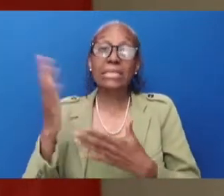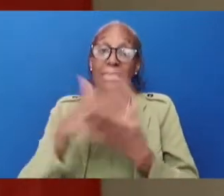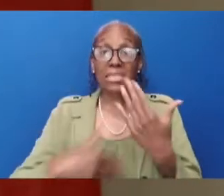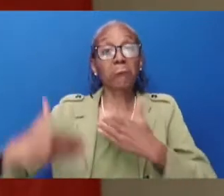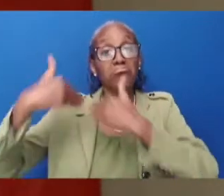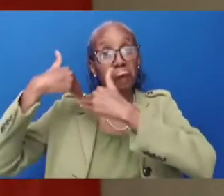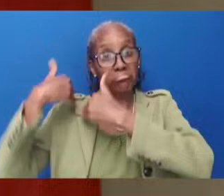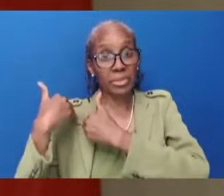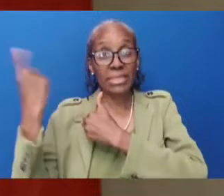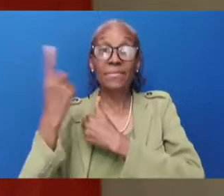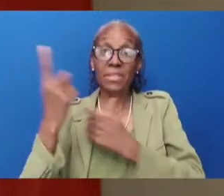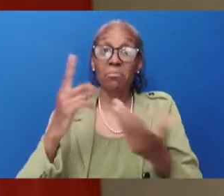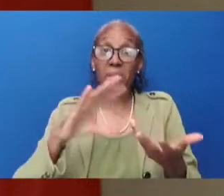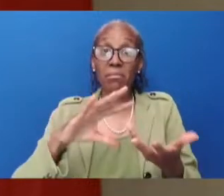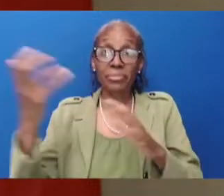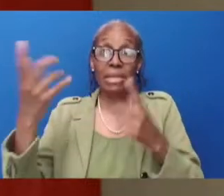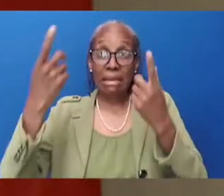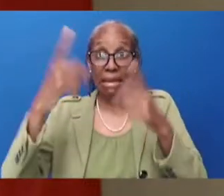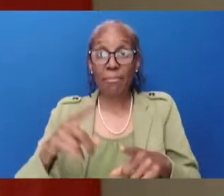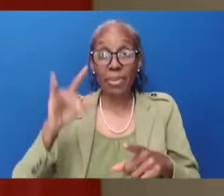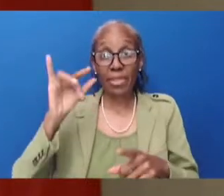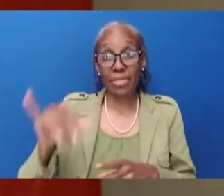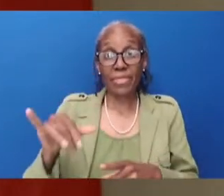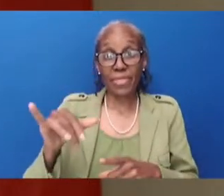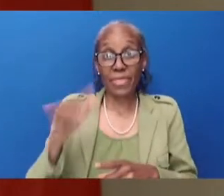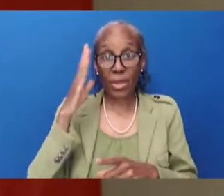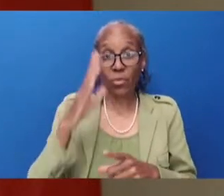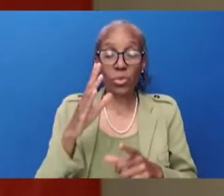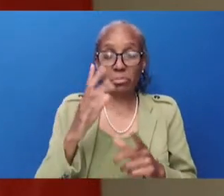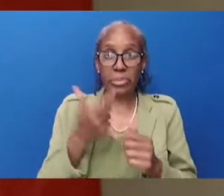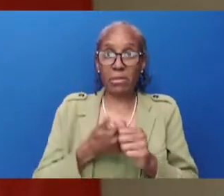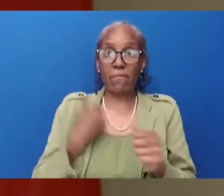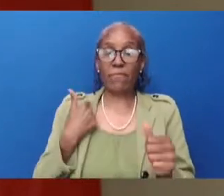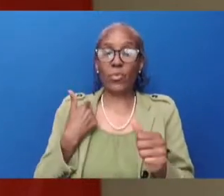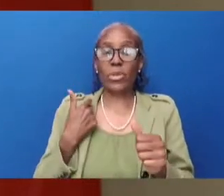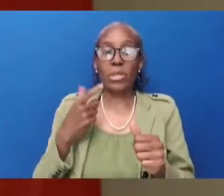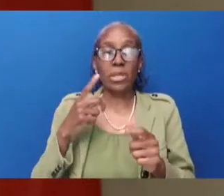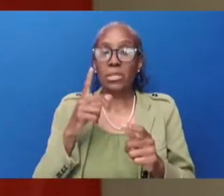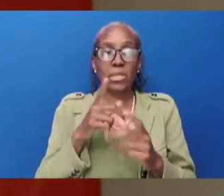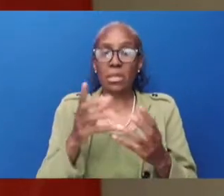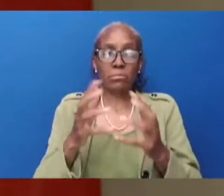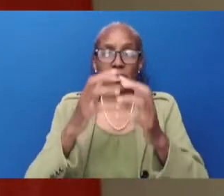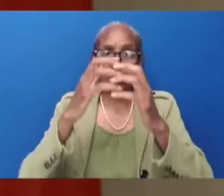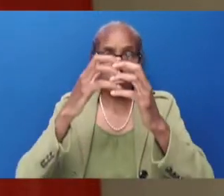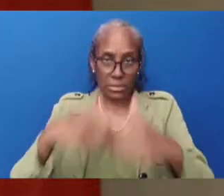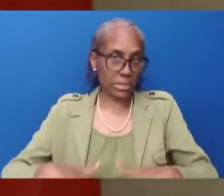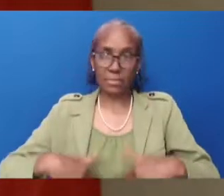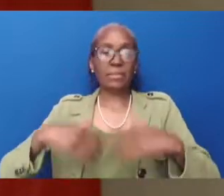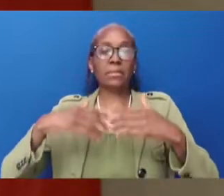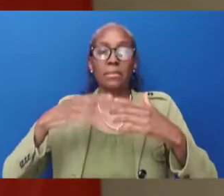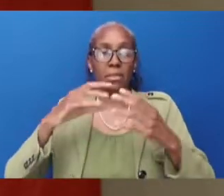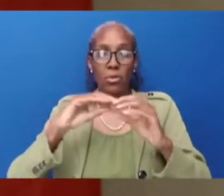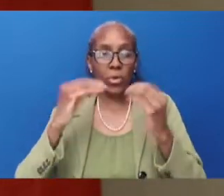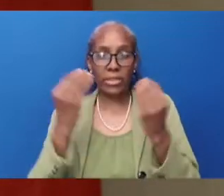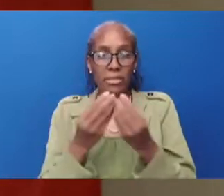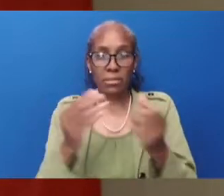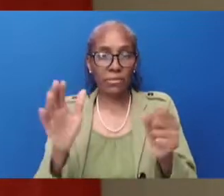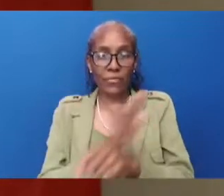BECAUSE IF THEY WERE TO BEAR SOME LIABILITY, IF SOMETHING